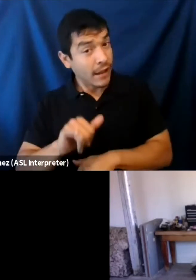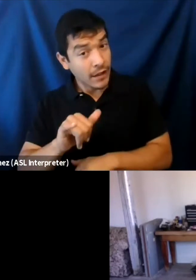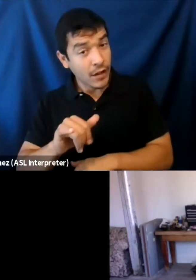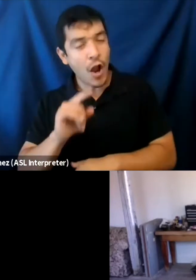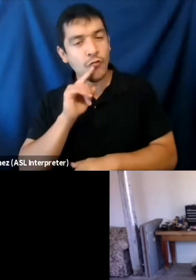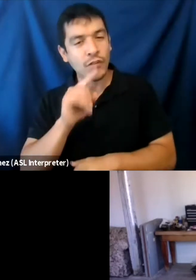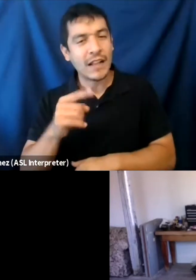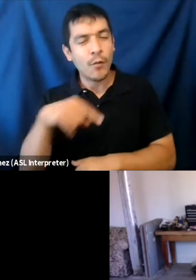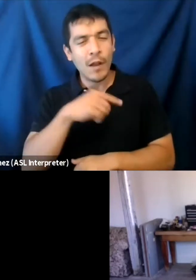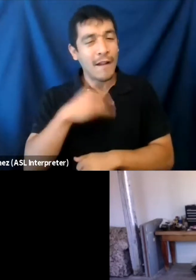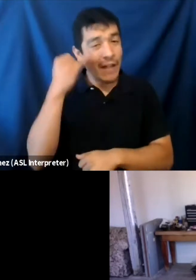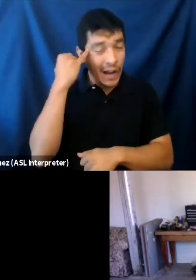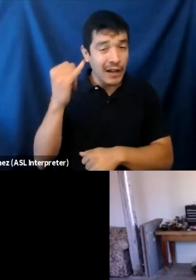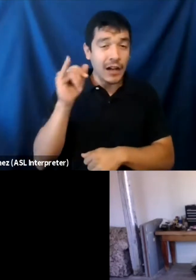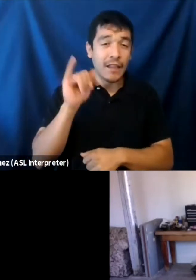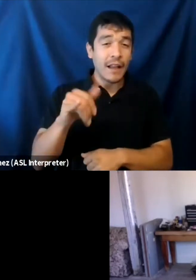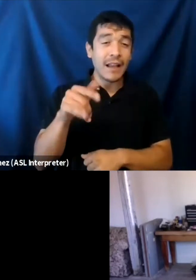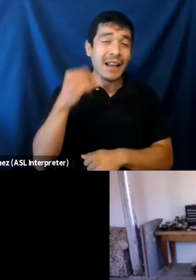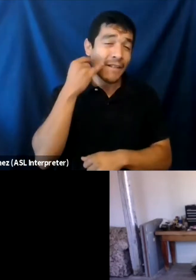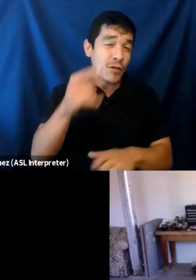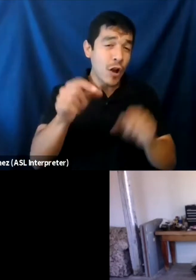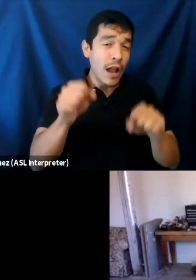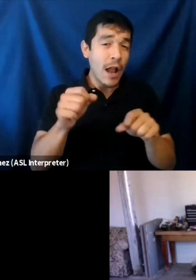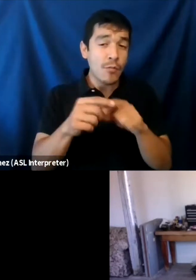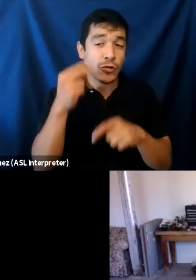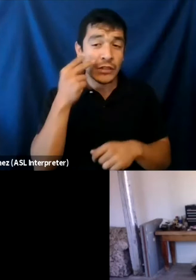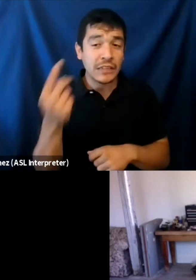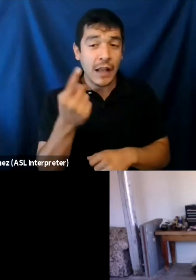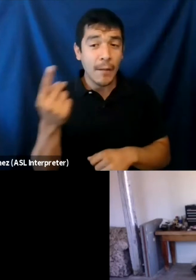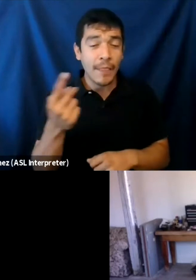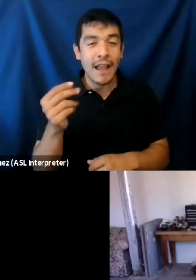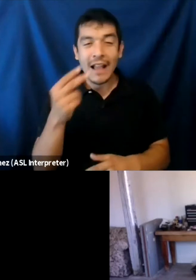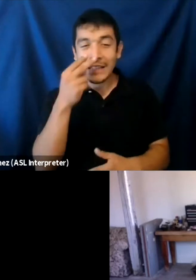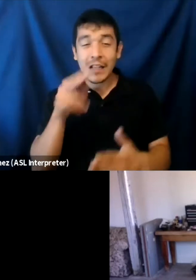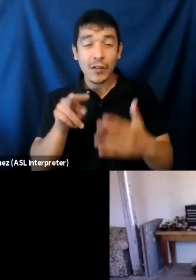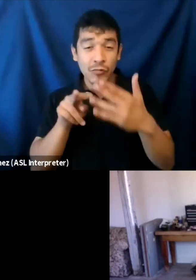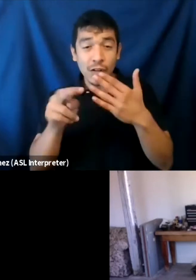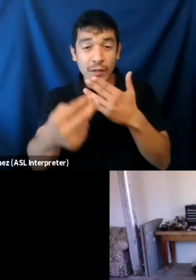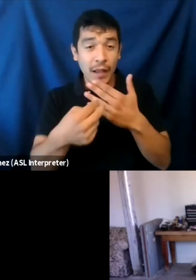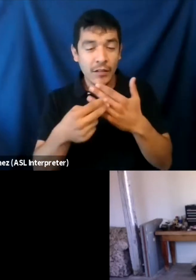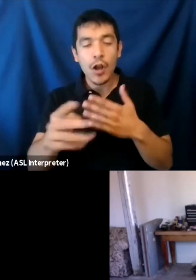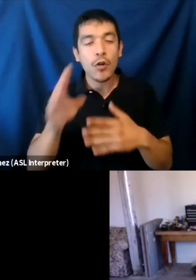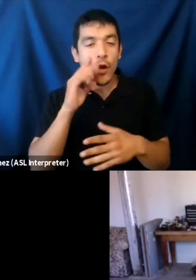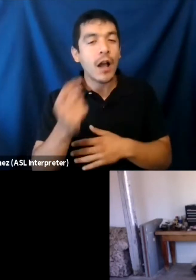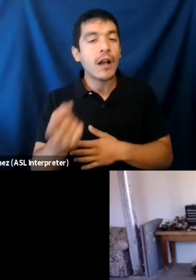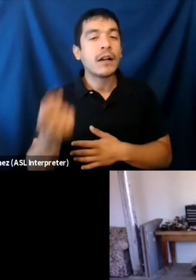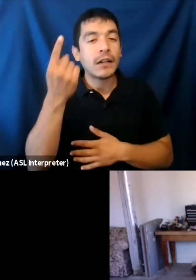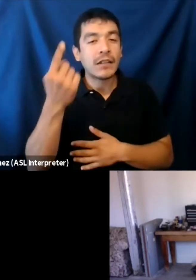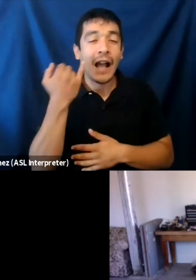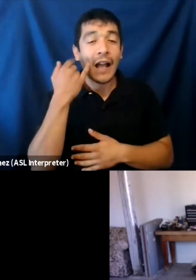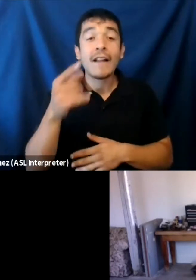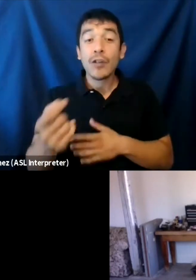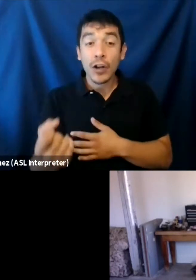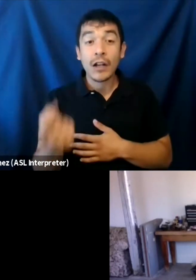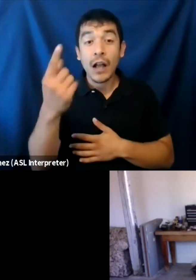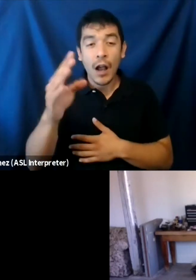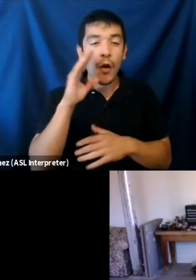that if you are able to see something via transparency, you will understand it, and if you understand it, you'll be able to change it.